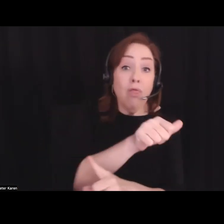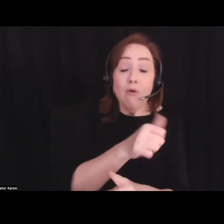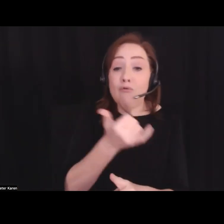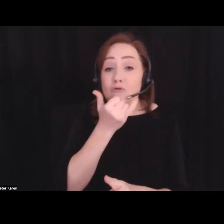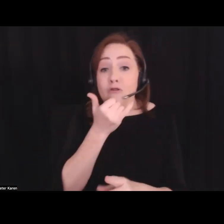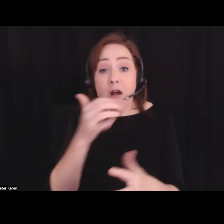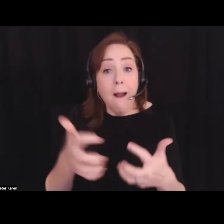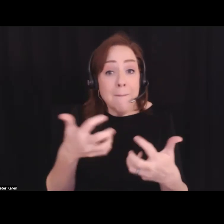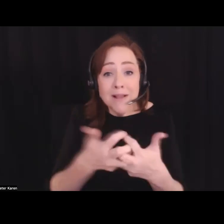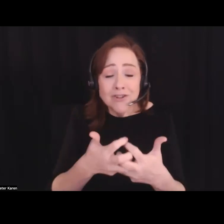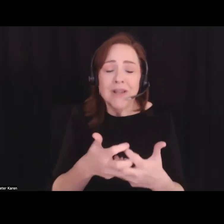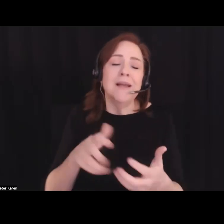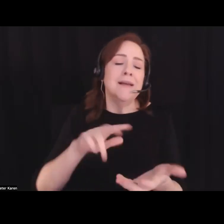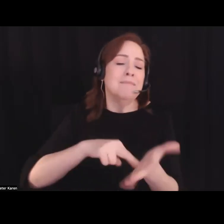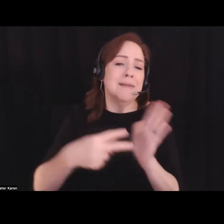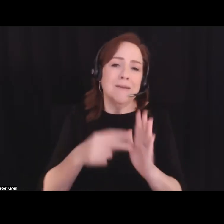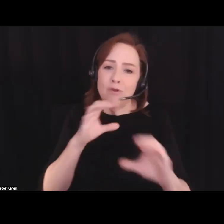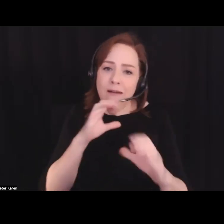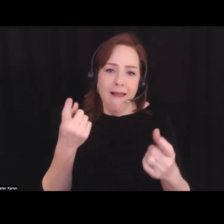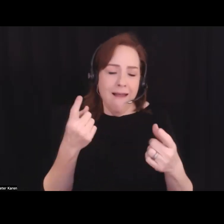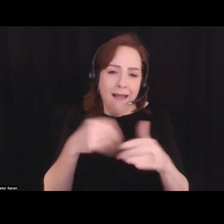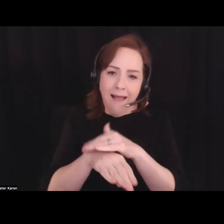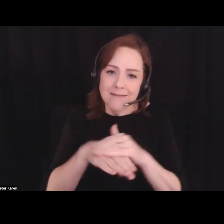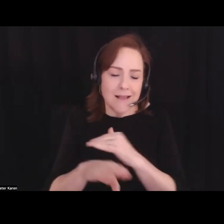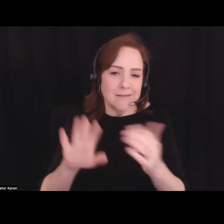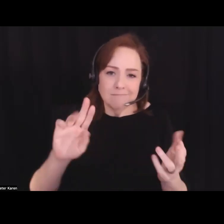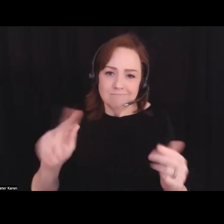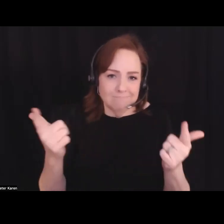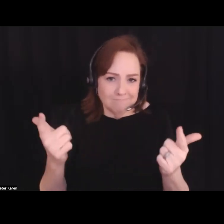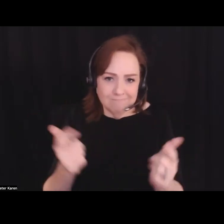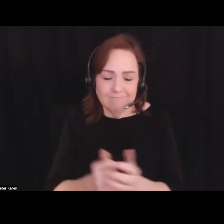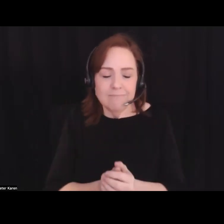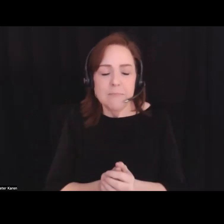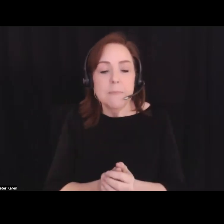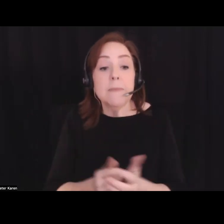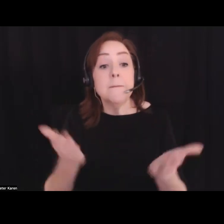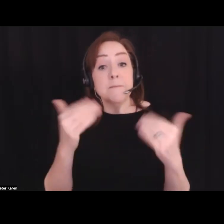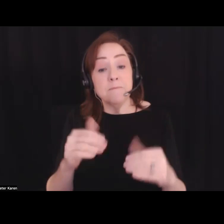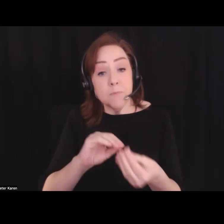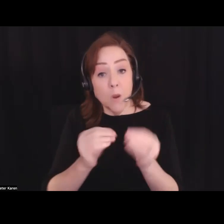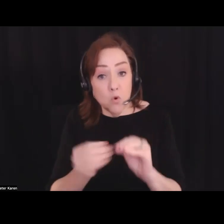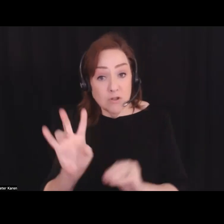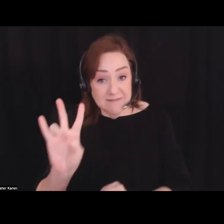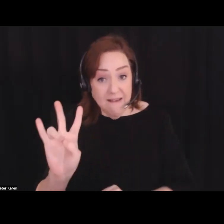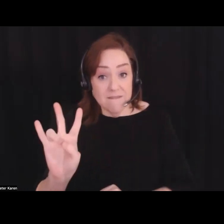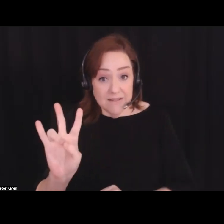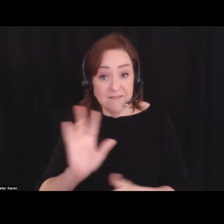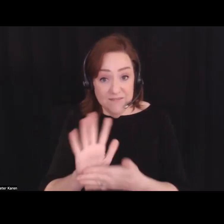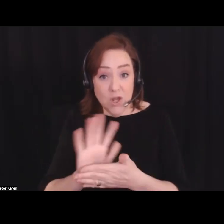to provide communication access. um number seven the the video seven when the deaf patient called